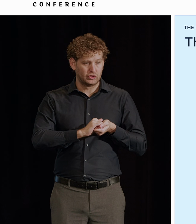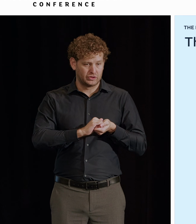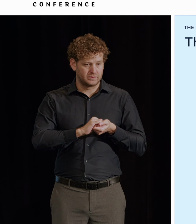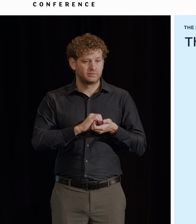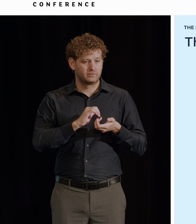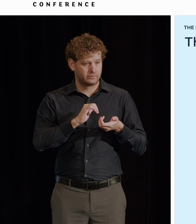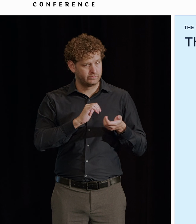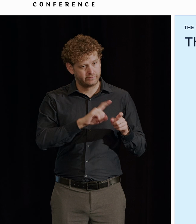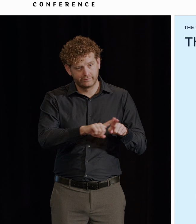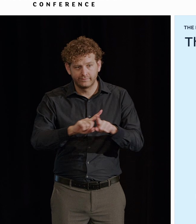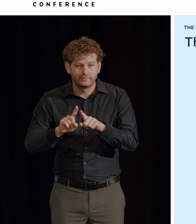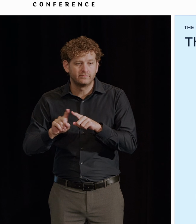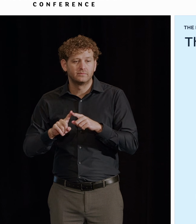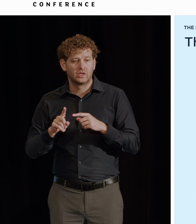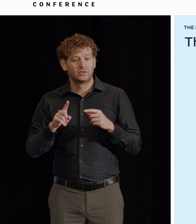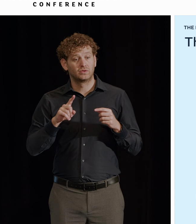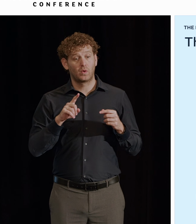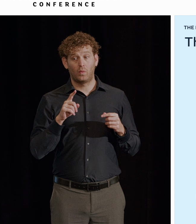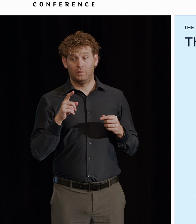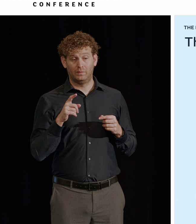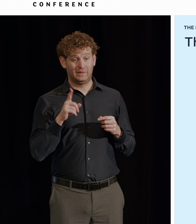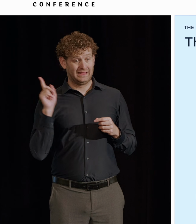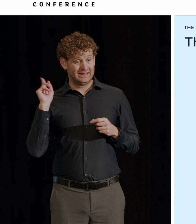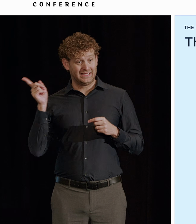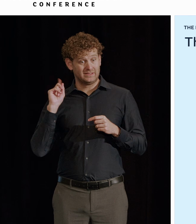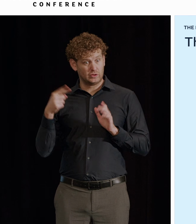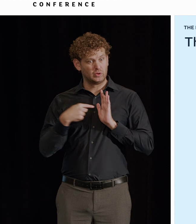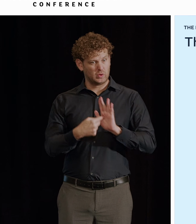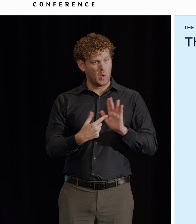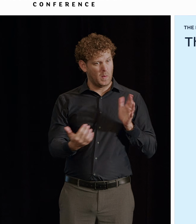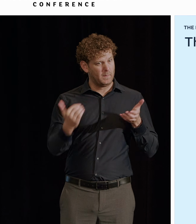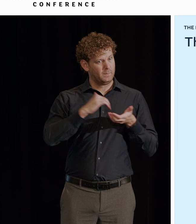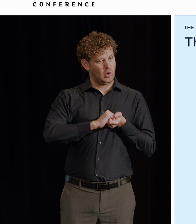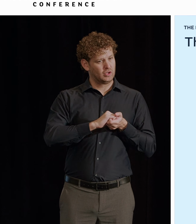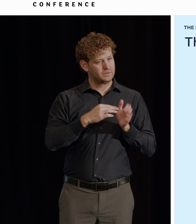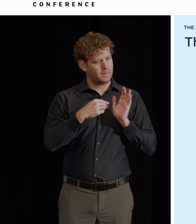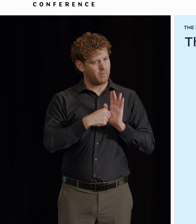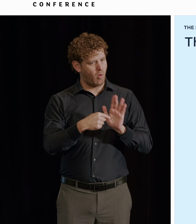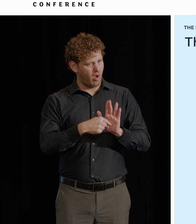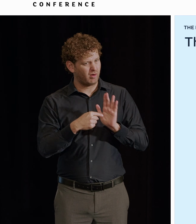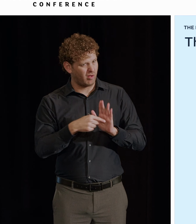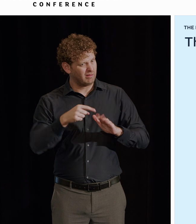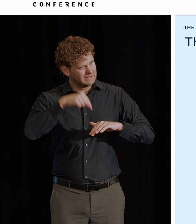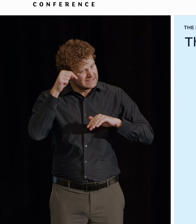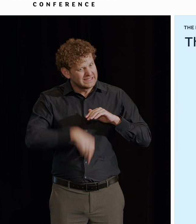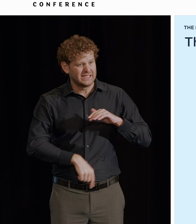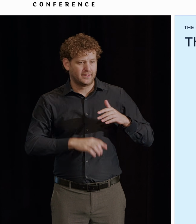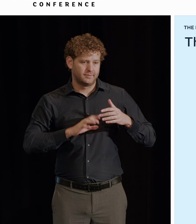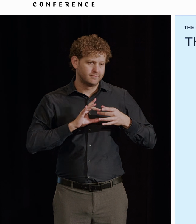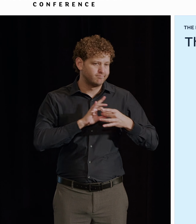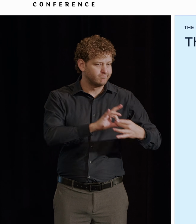partnership model. We're deepening these relationships, like with Be My Eyes. We're opening up our new platform with a device access toolkit,